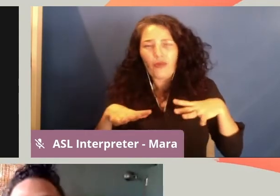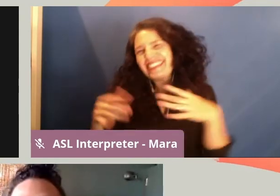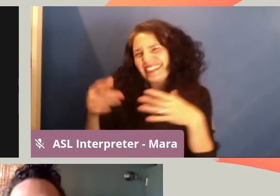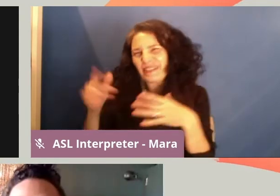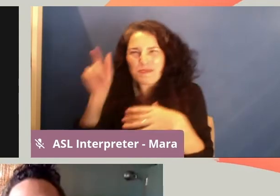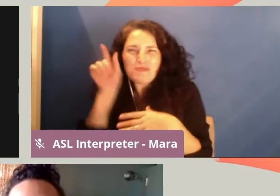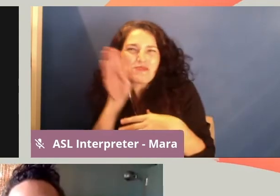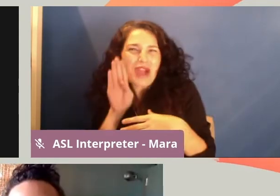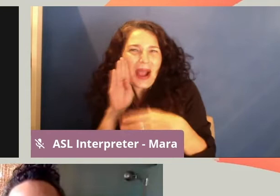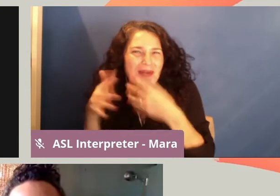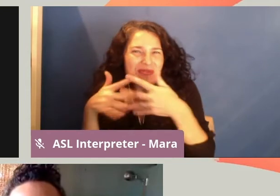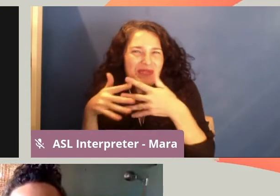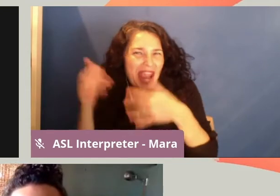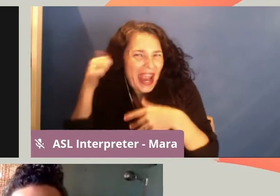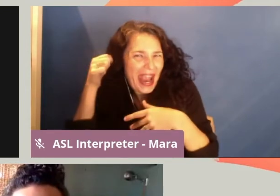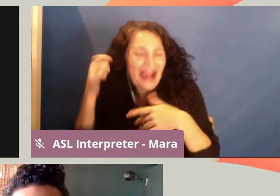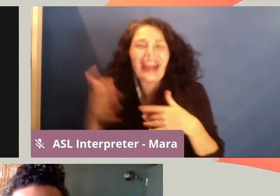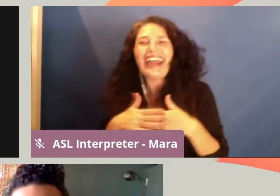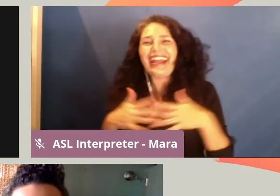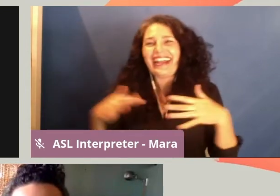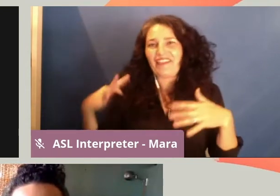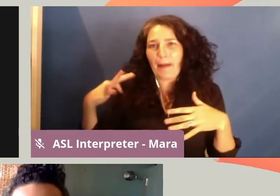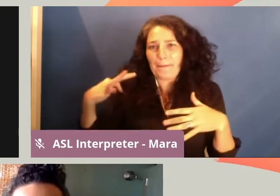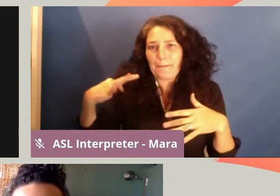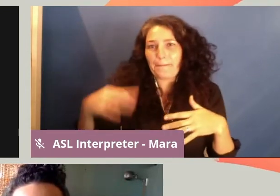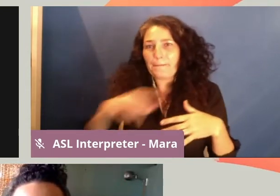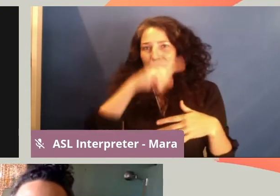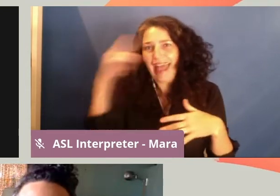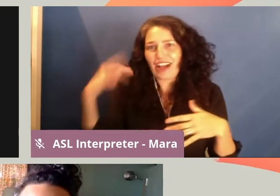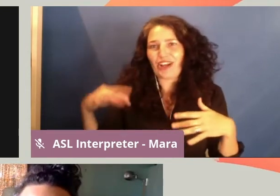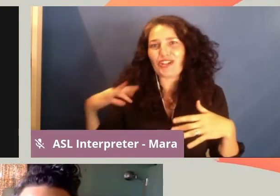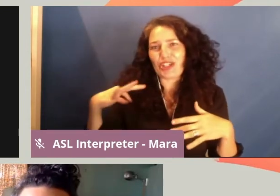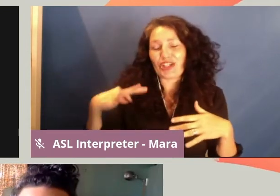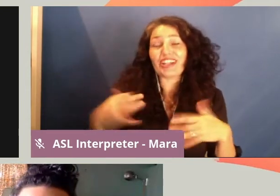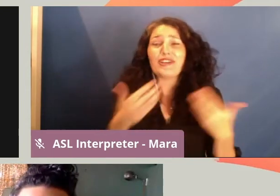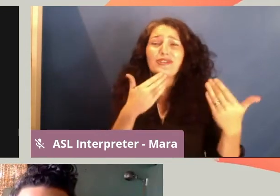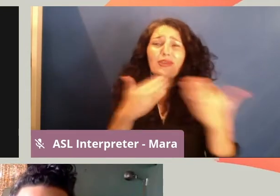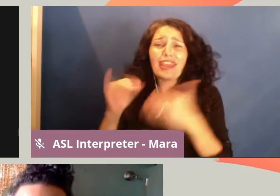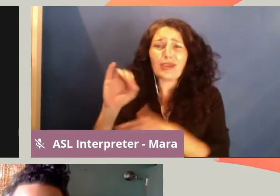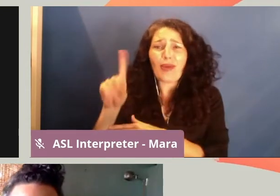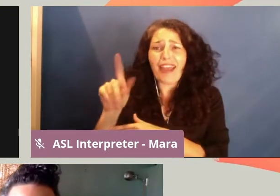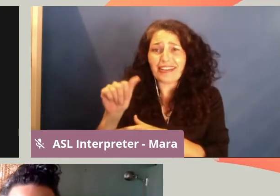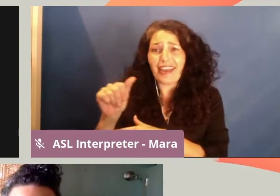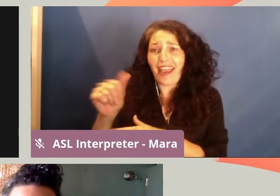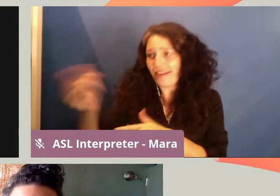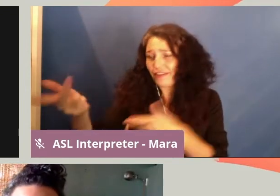and I'm wearing a black shirt. Thank you to the IDA for bringing us together this week.